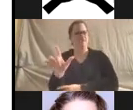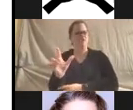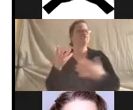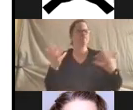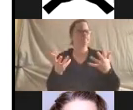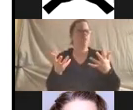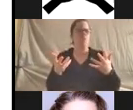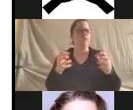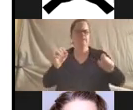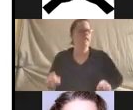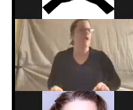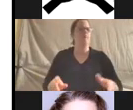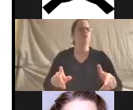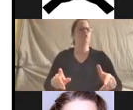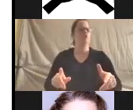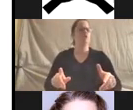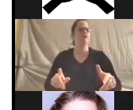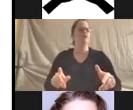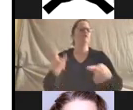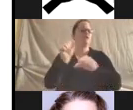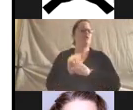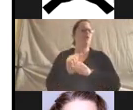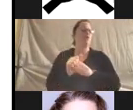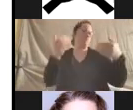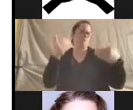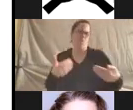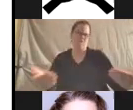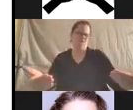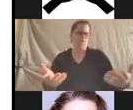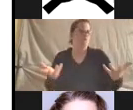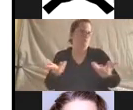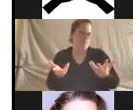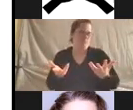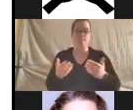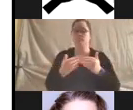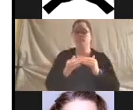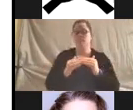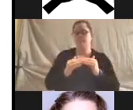to move the work forward beyond that legislative session.